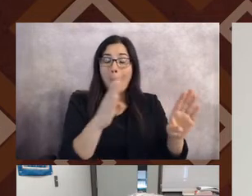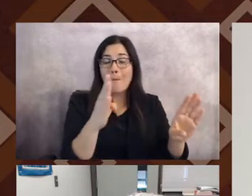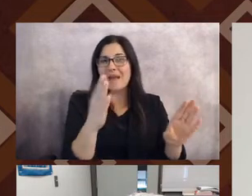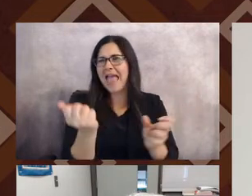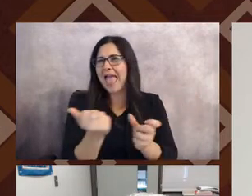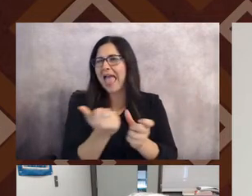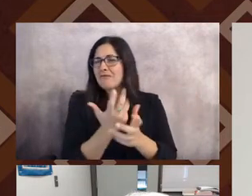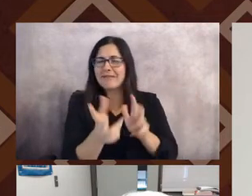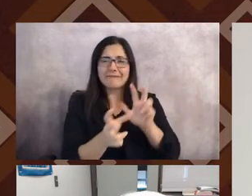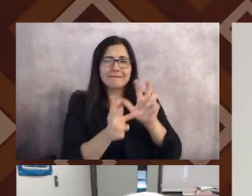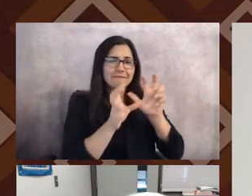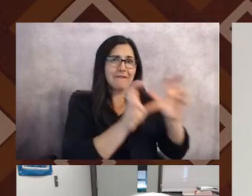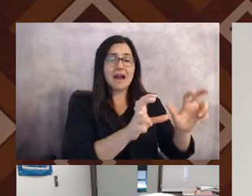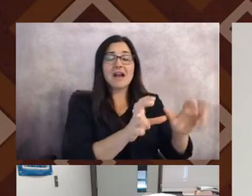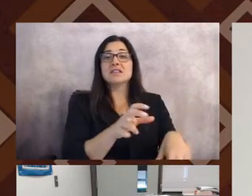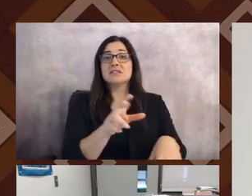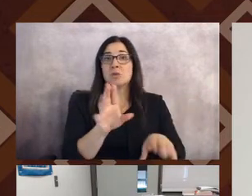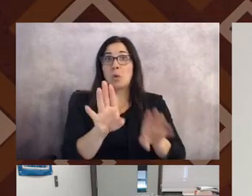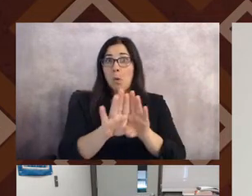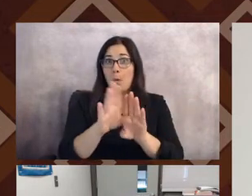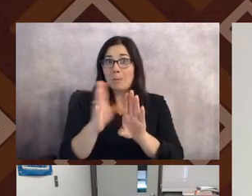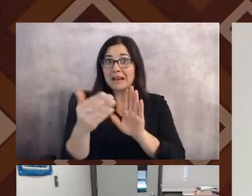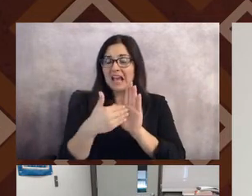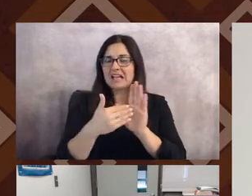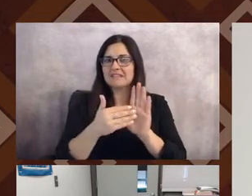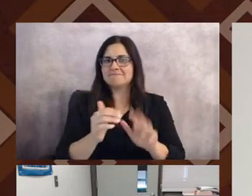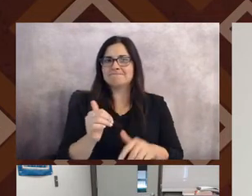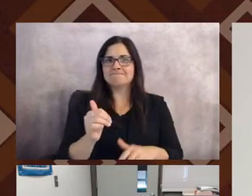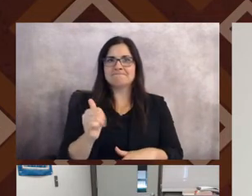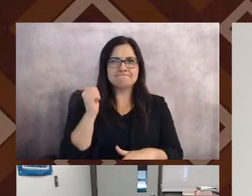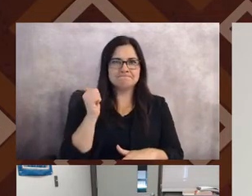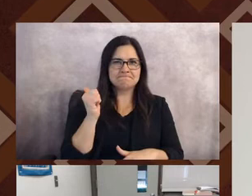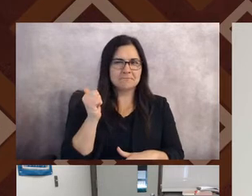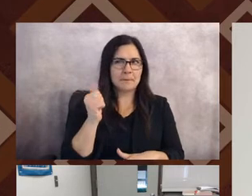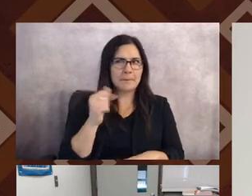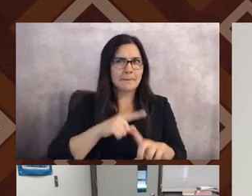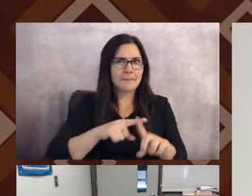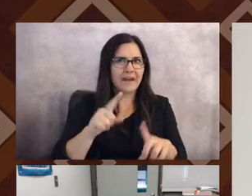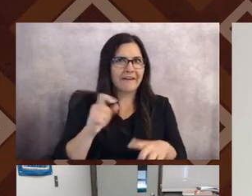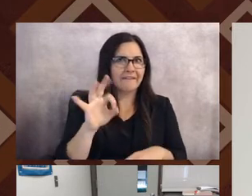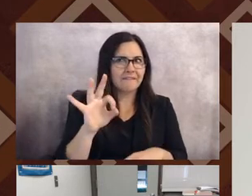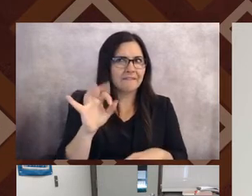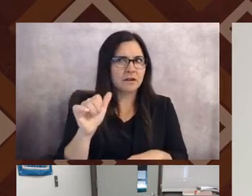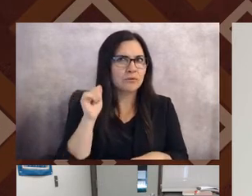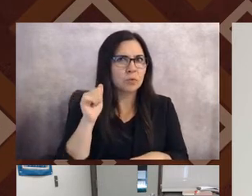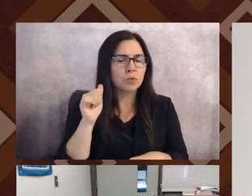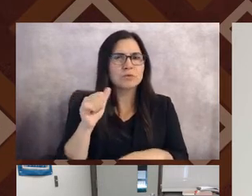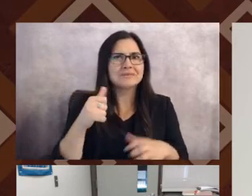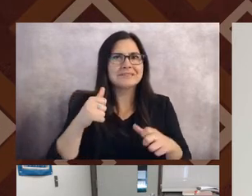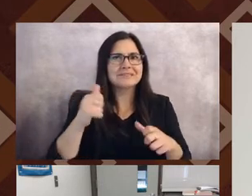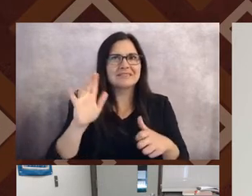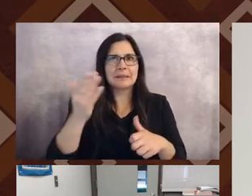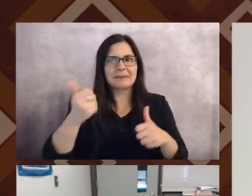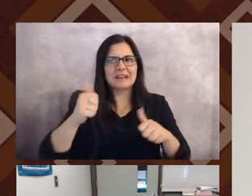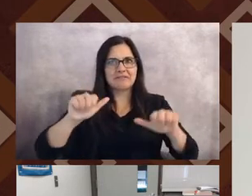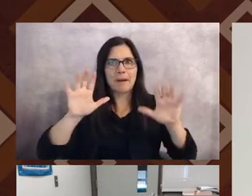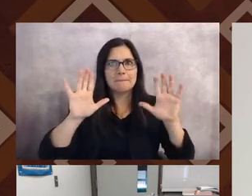like not reopening a store, it's kind of like giving up. It's kind of like giving in. And so